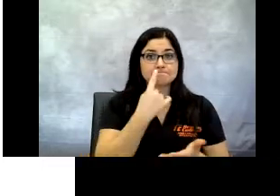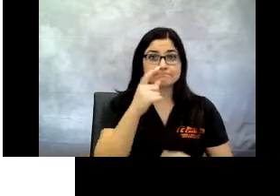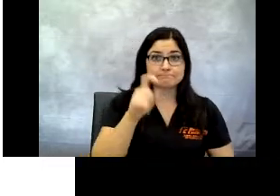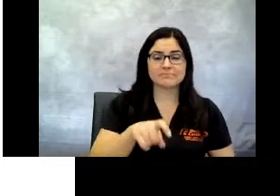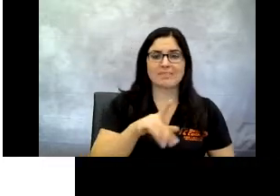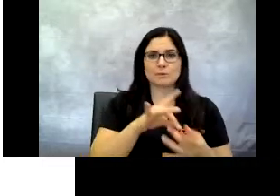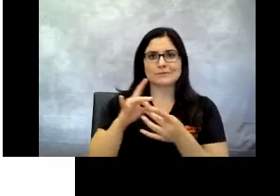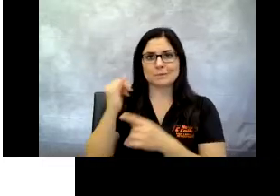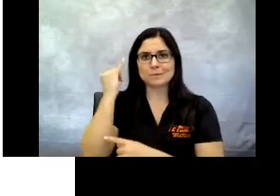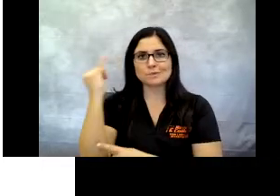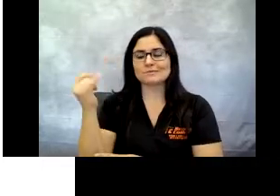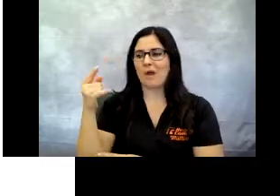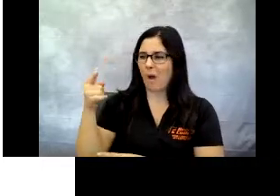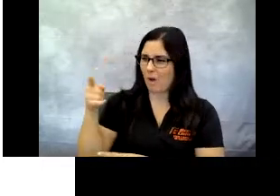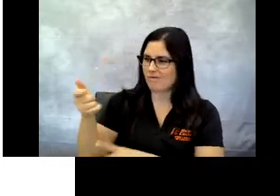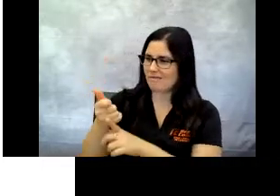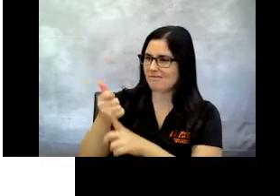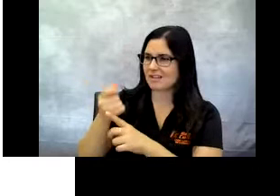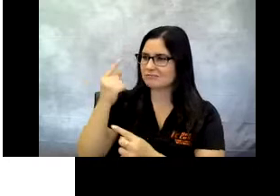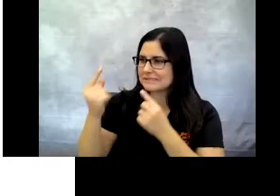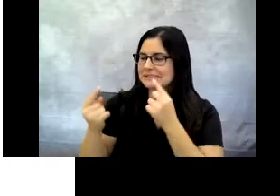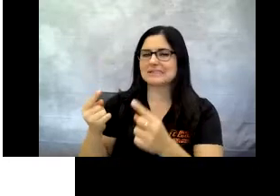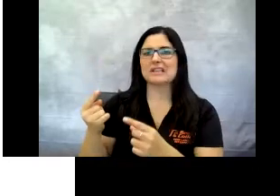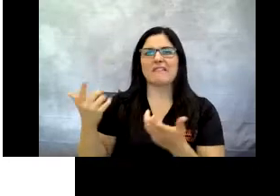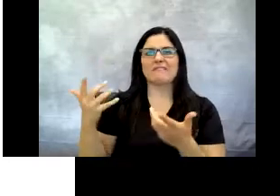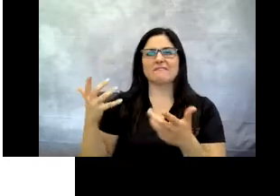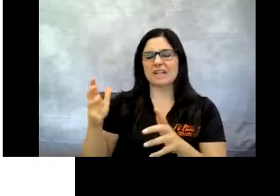They're crazy or they're associated with illegal drugs.